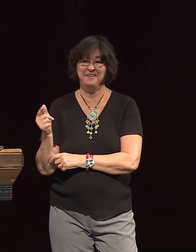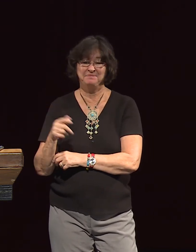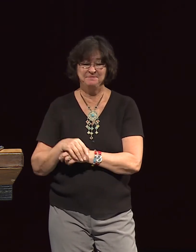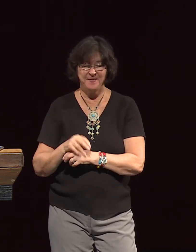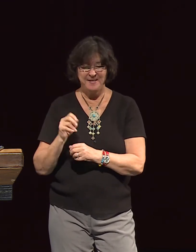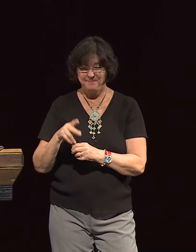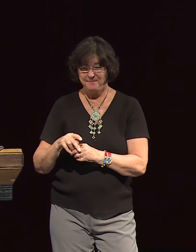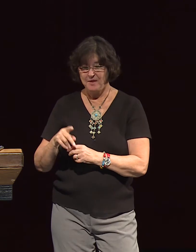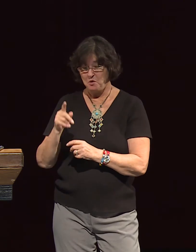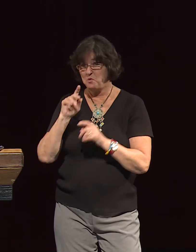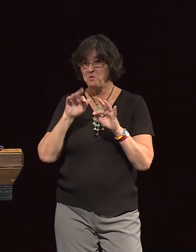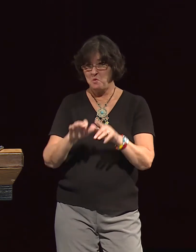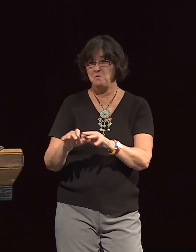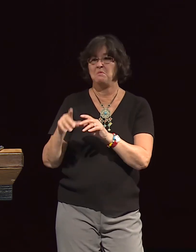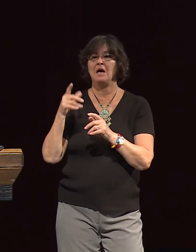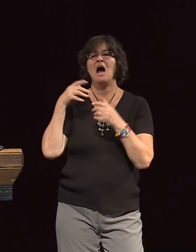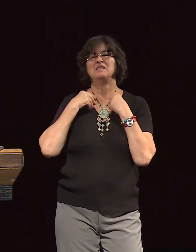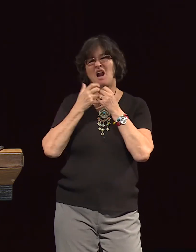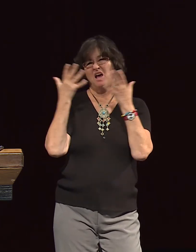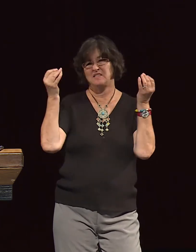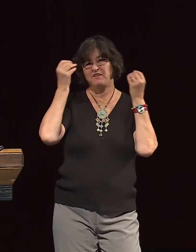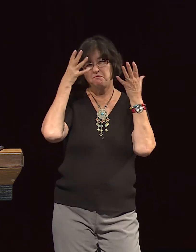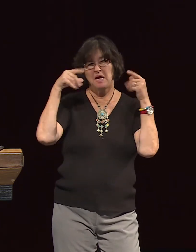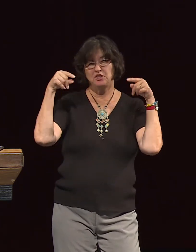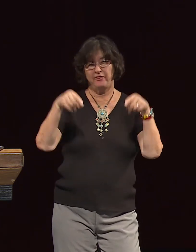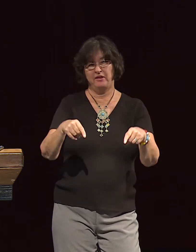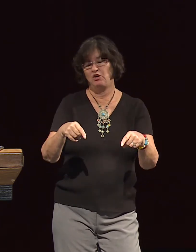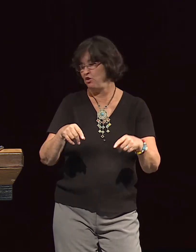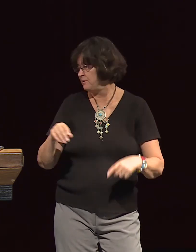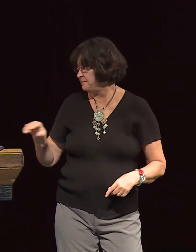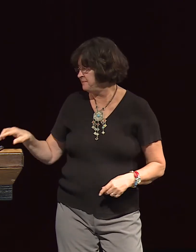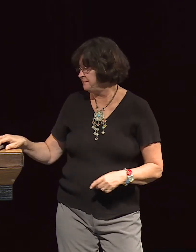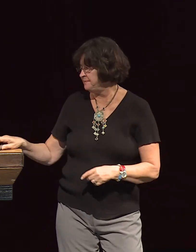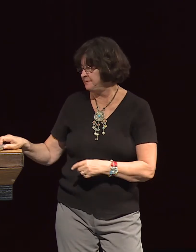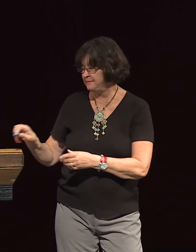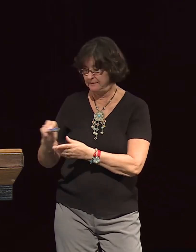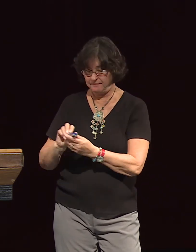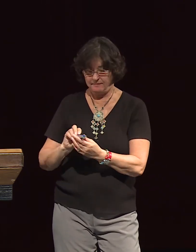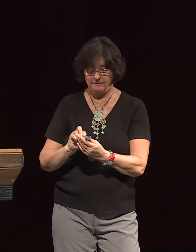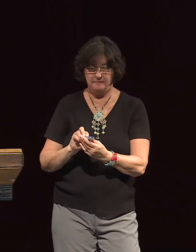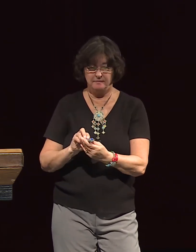because if you miss that, you won't find us. There's a lot of information about what's going on there.